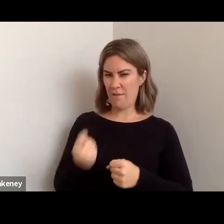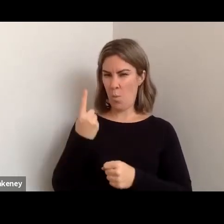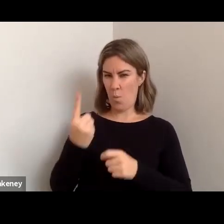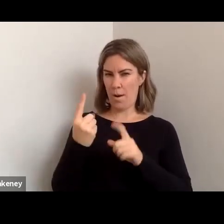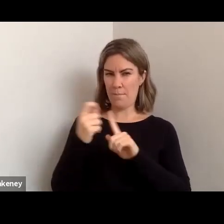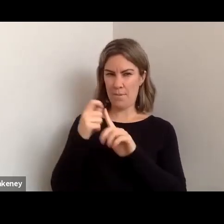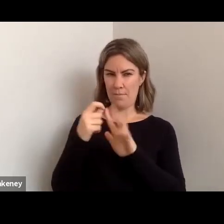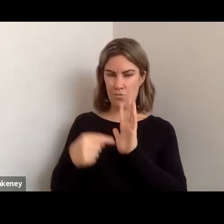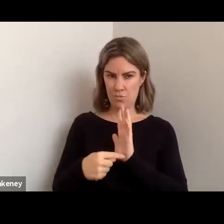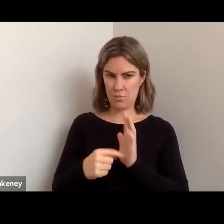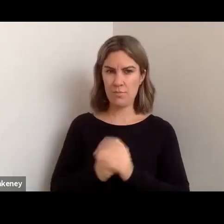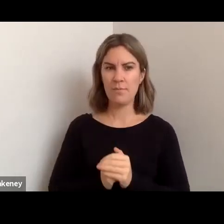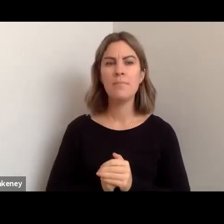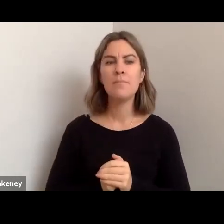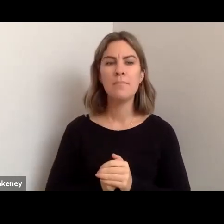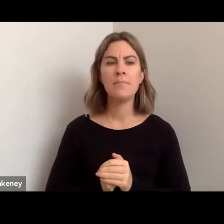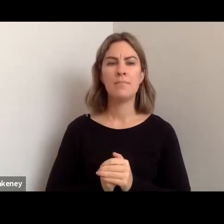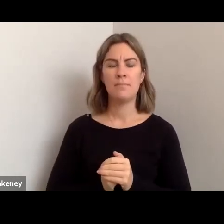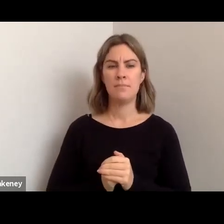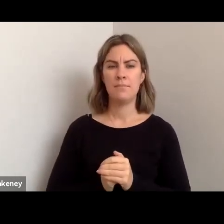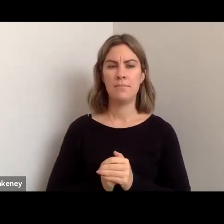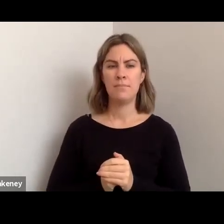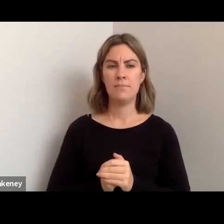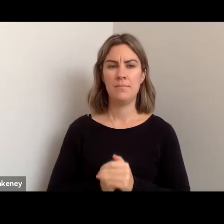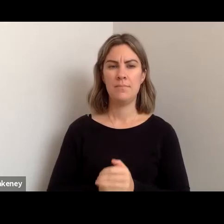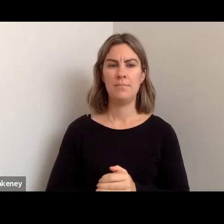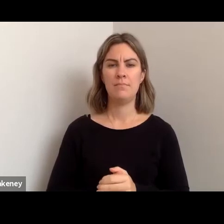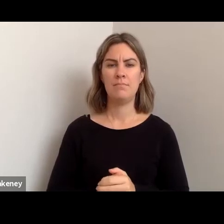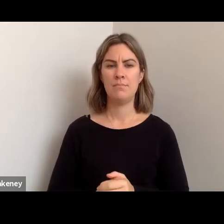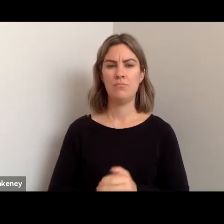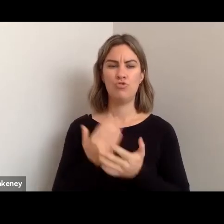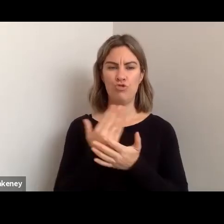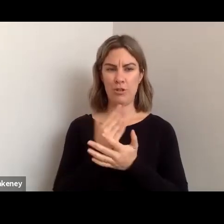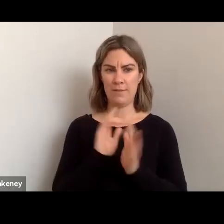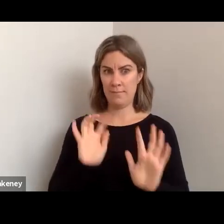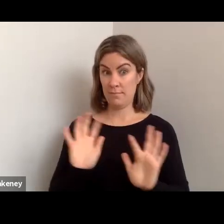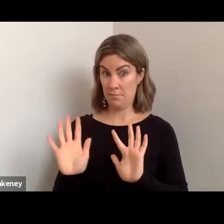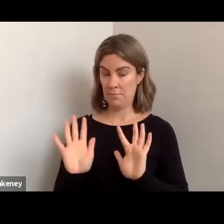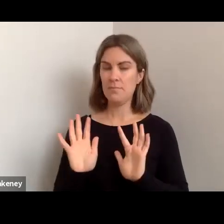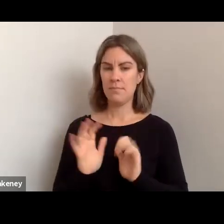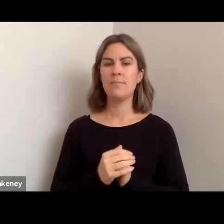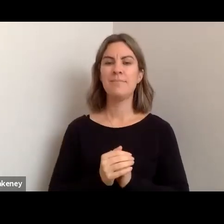We'll share this one.